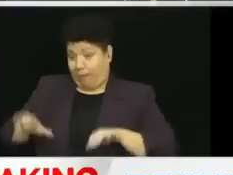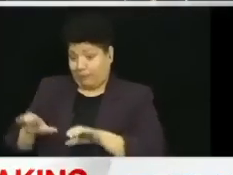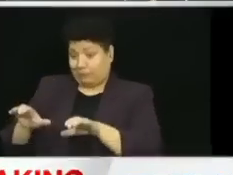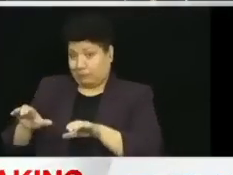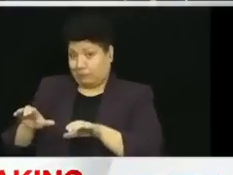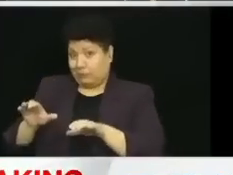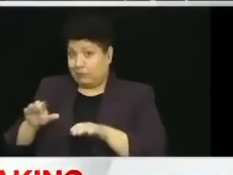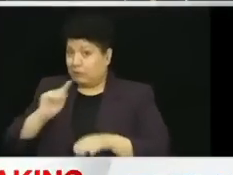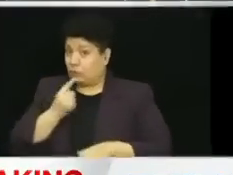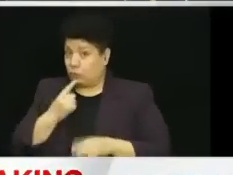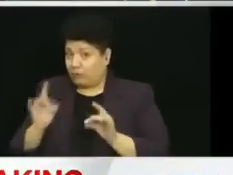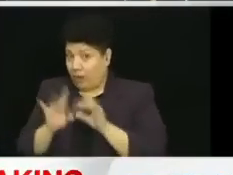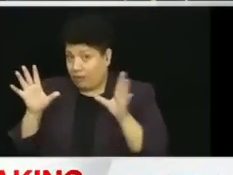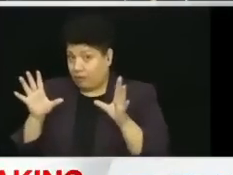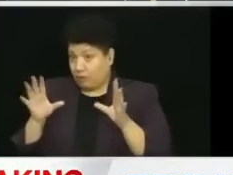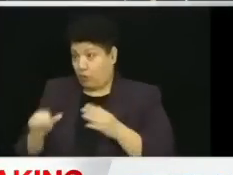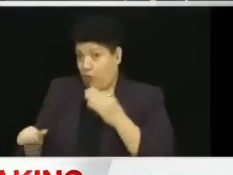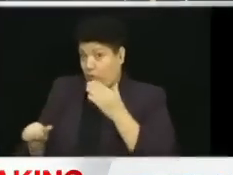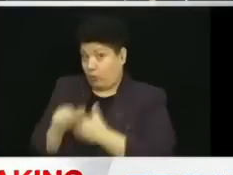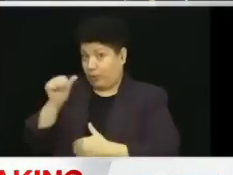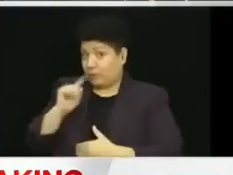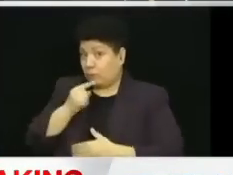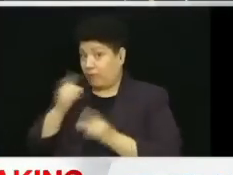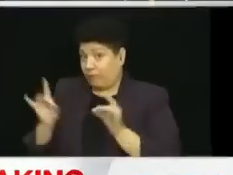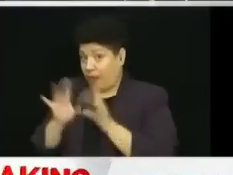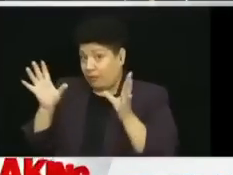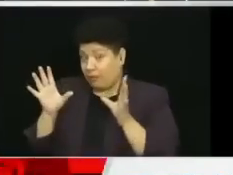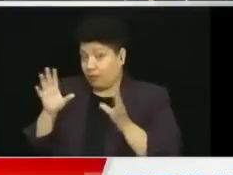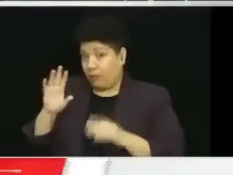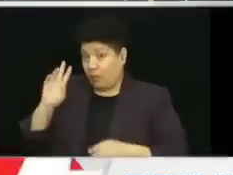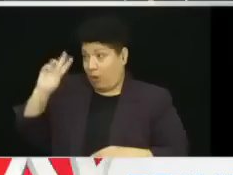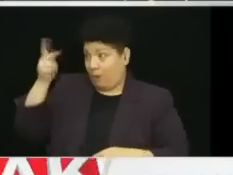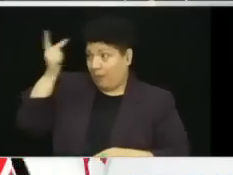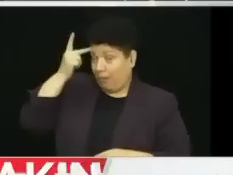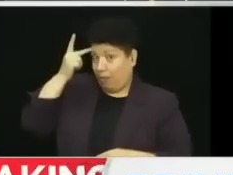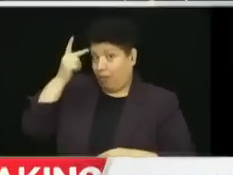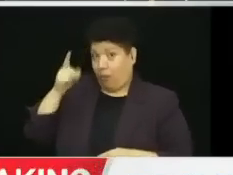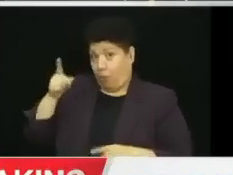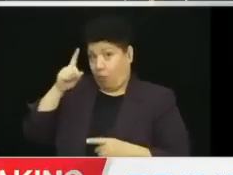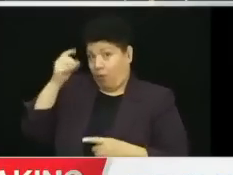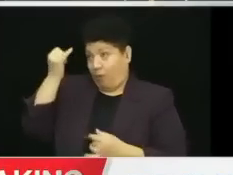THE OTHER PART OF IT IS DOES IT CONSTITUTE A NATIONAL